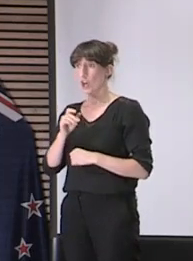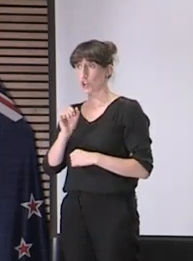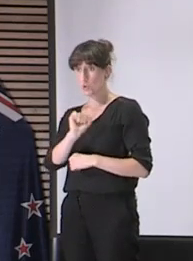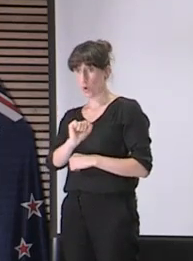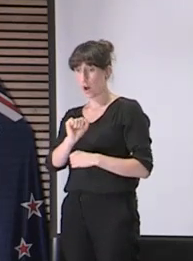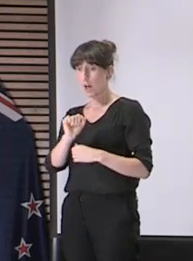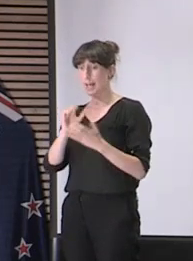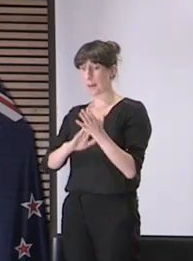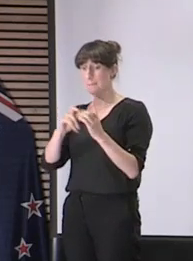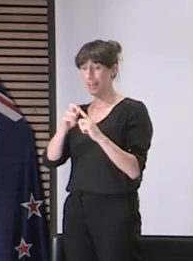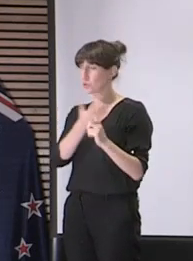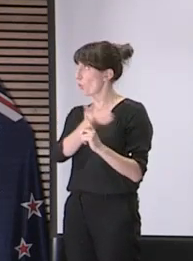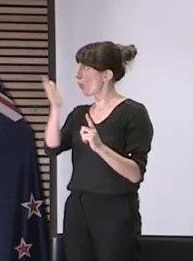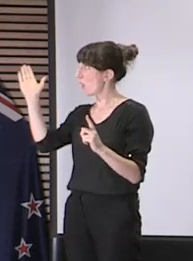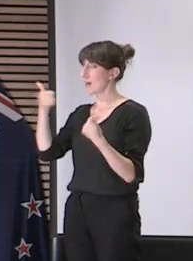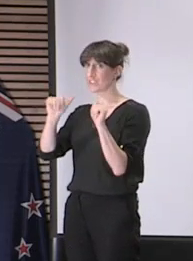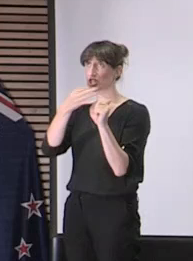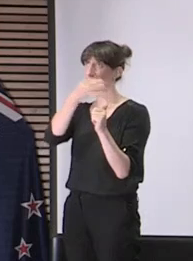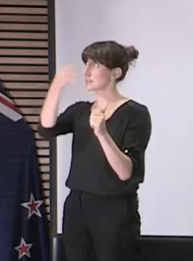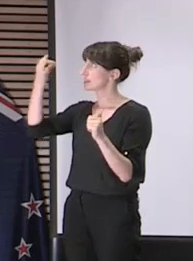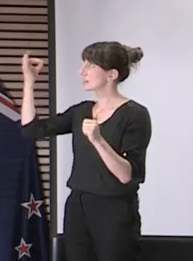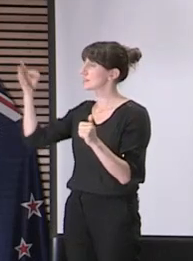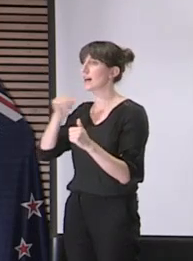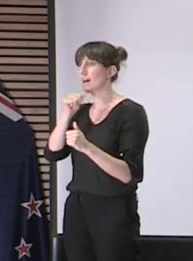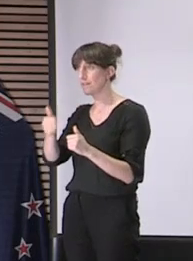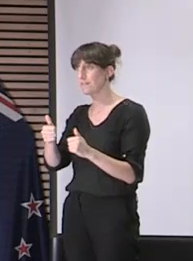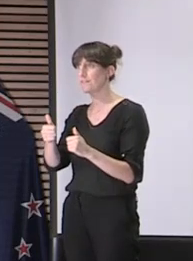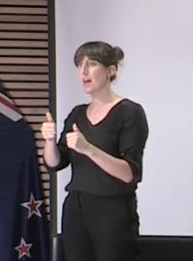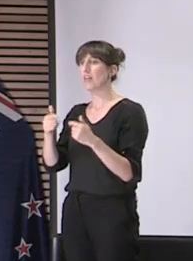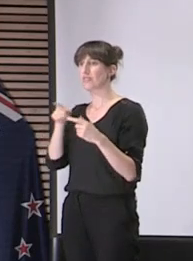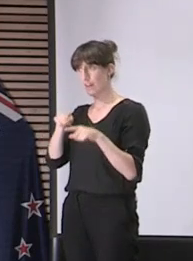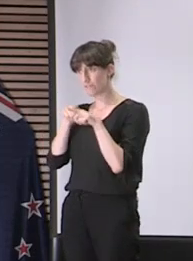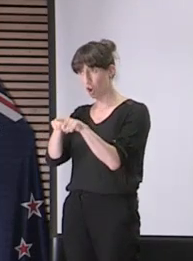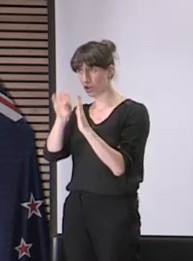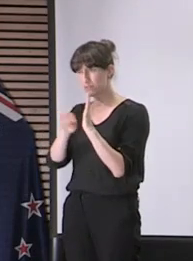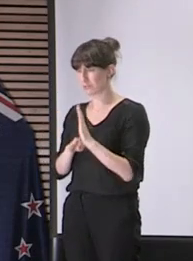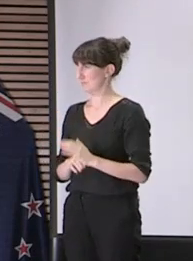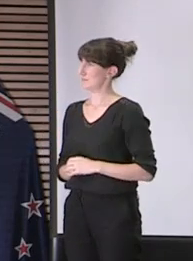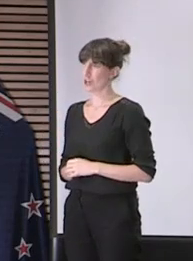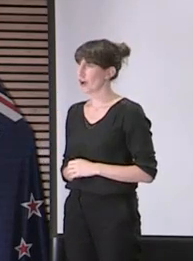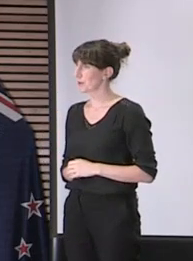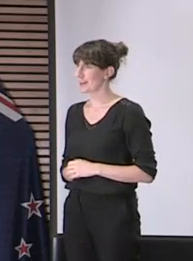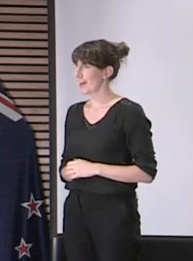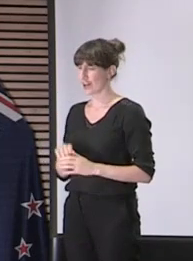your ministers and all your MPs if they have breached the lockdown rules? PRIME MINISTER JACINDA No, I haven't because